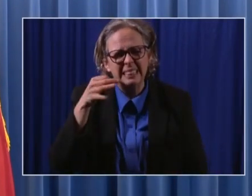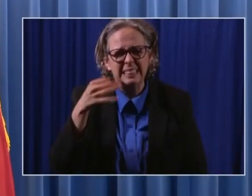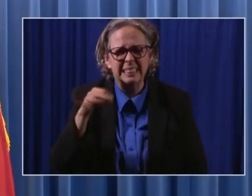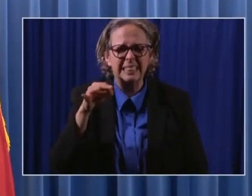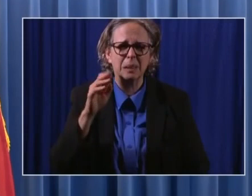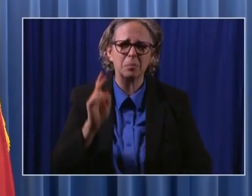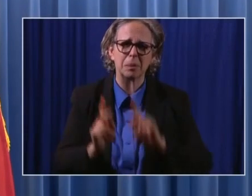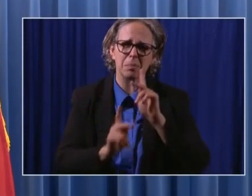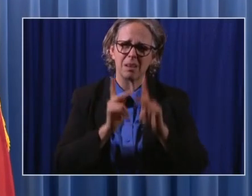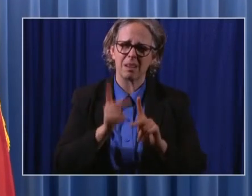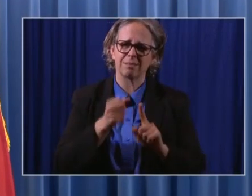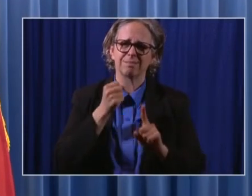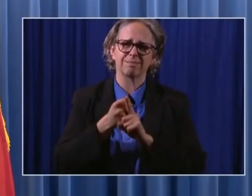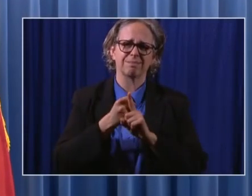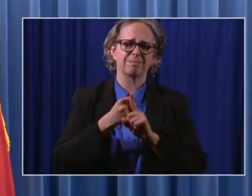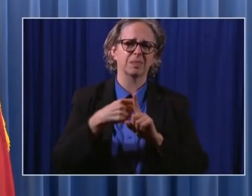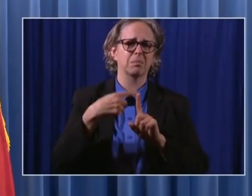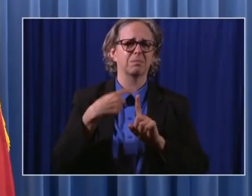ONE FAITH-BASED OUTBREAK HAD 19